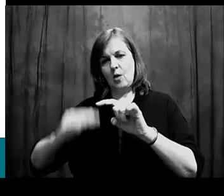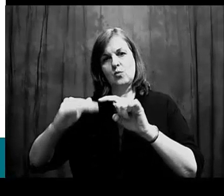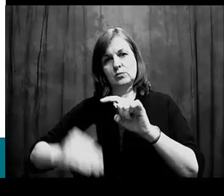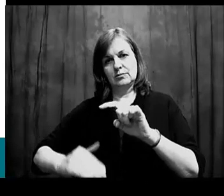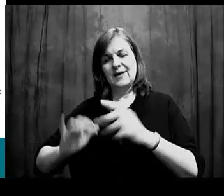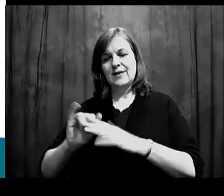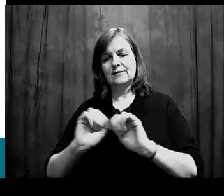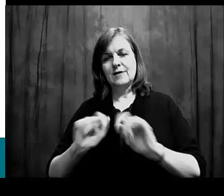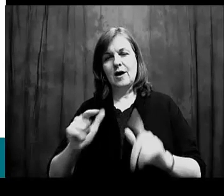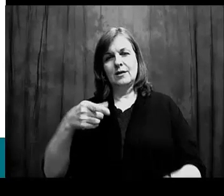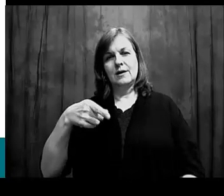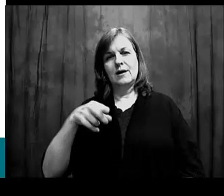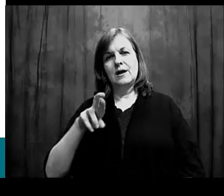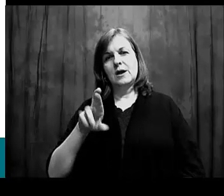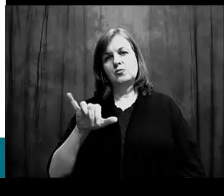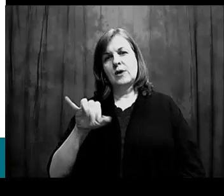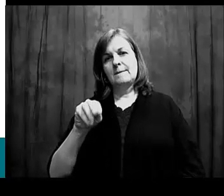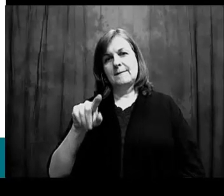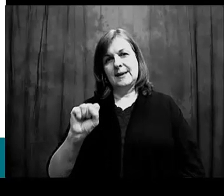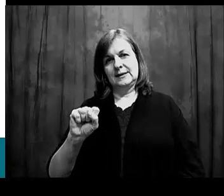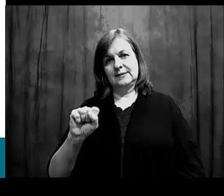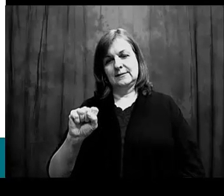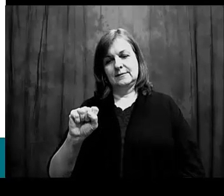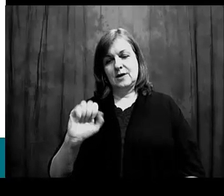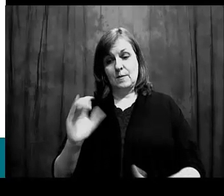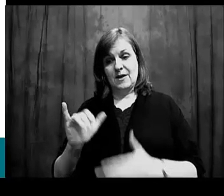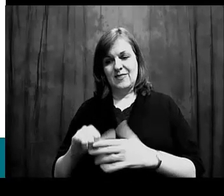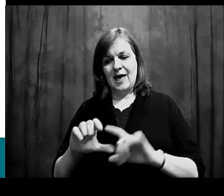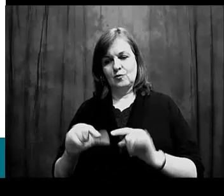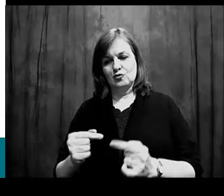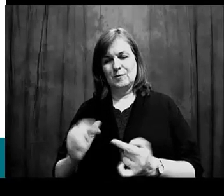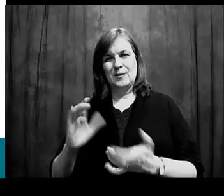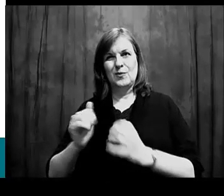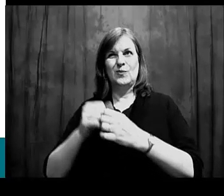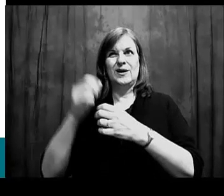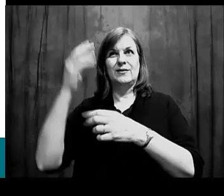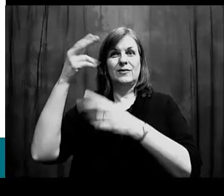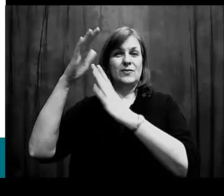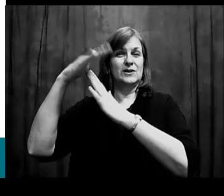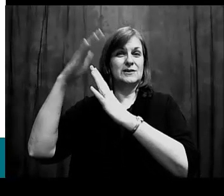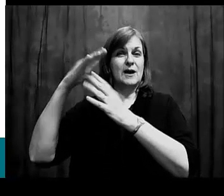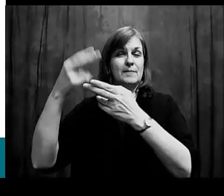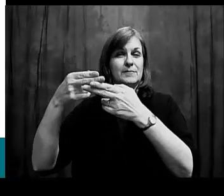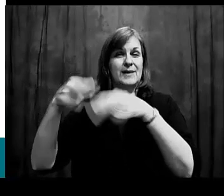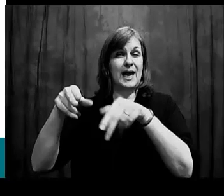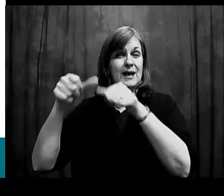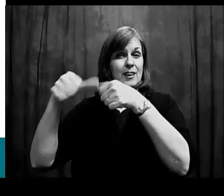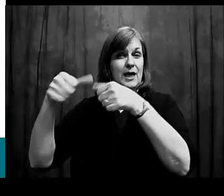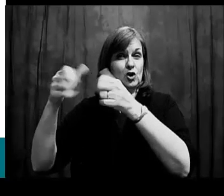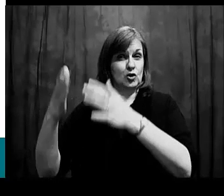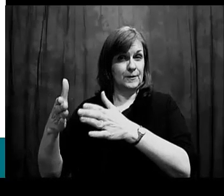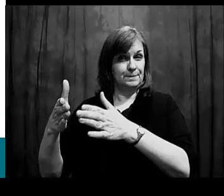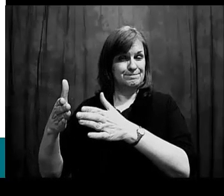are all of our primates so looking at that group compared too are egg layer at the top very different